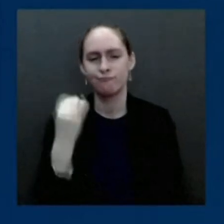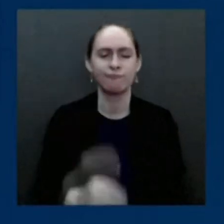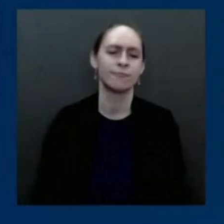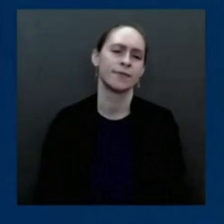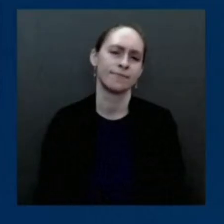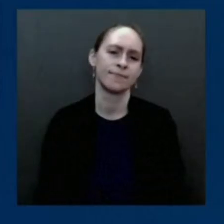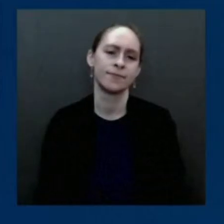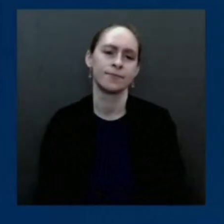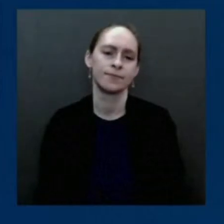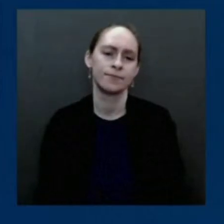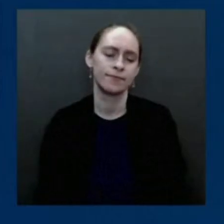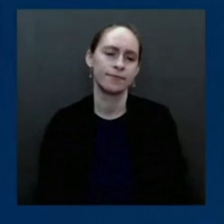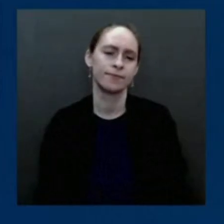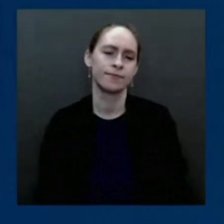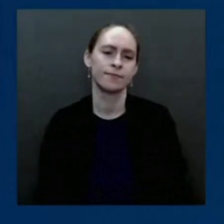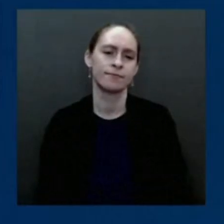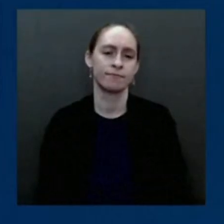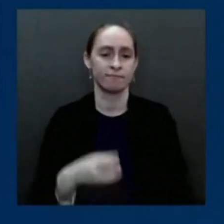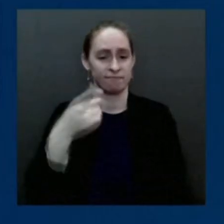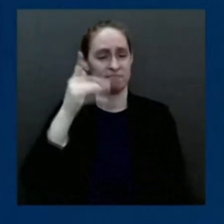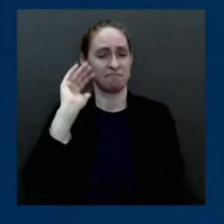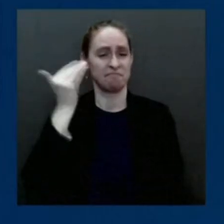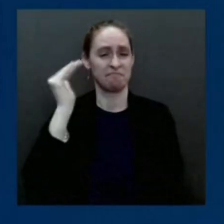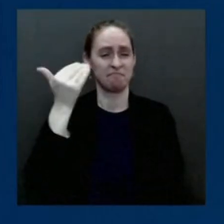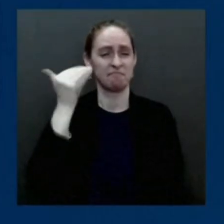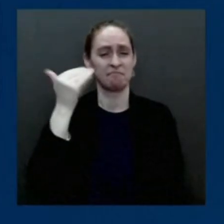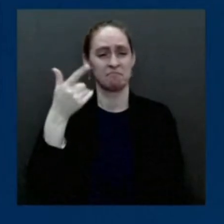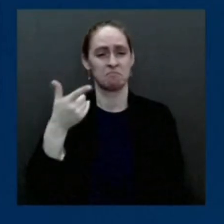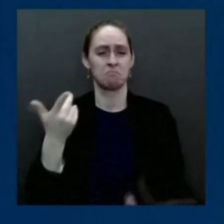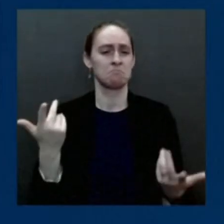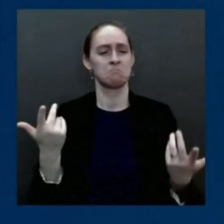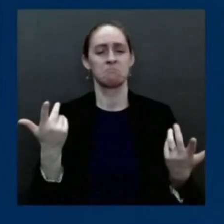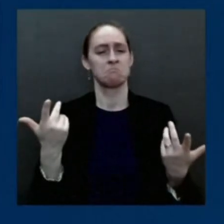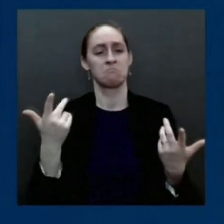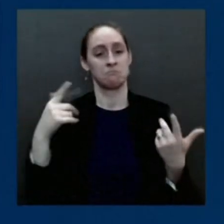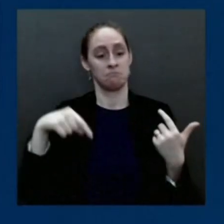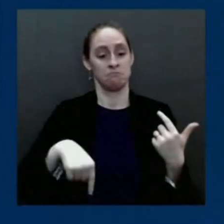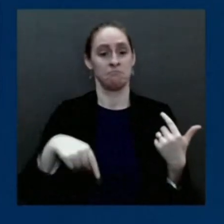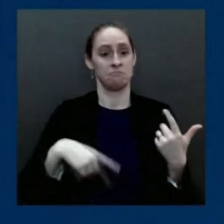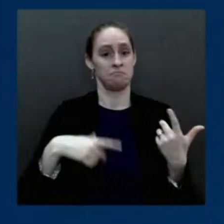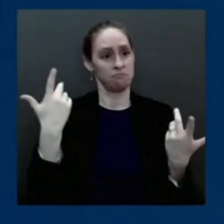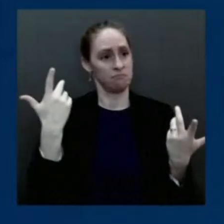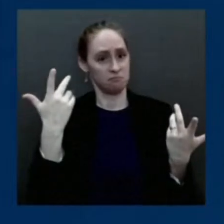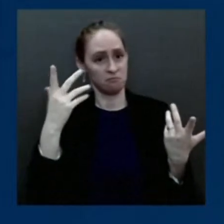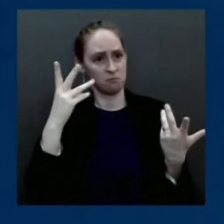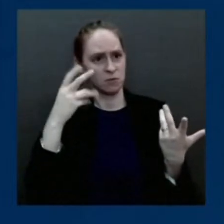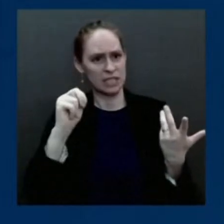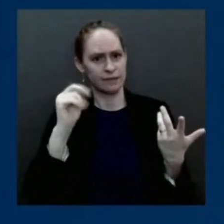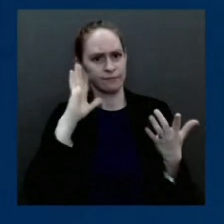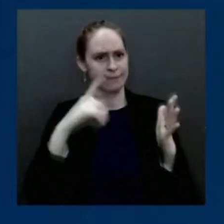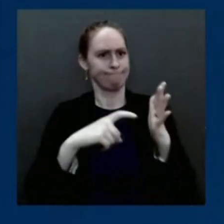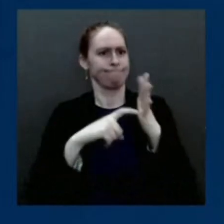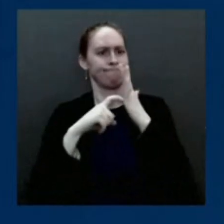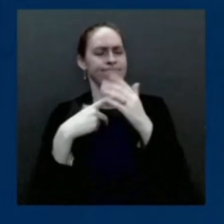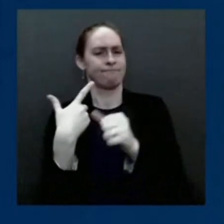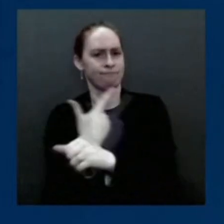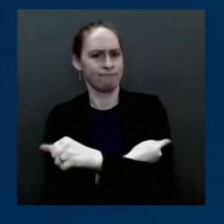PEOPLE SHOULD EXPECT ANY REQUIREMENT IN DOMESTIC FLIGHT TRAVELS ANY DOMESTIC TRAVEL MANDATE. THERE HAVE BEEN AND I'M SURE